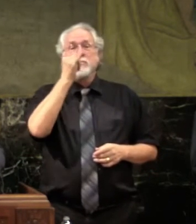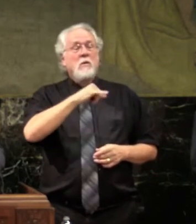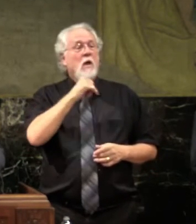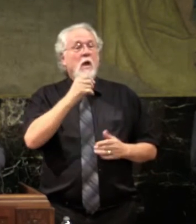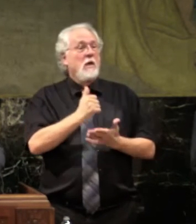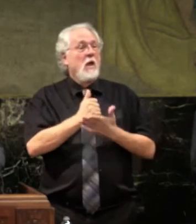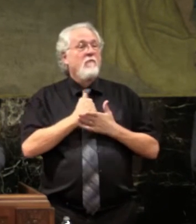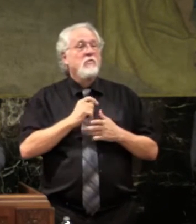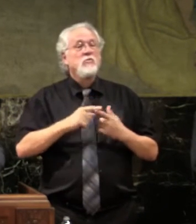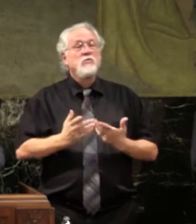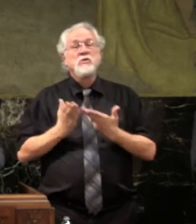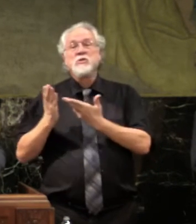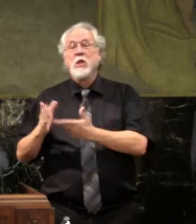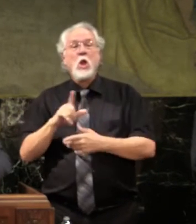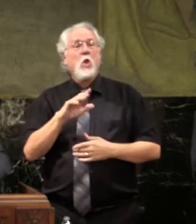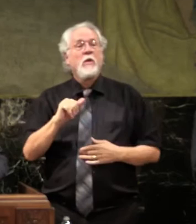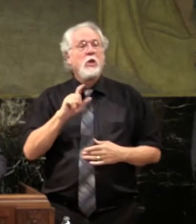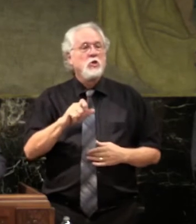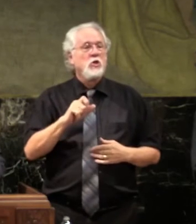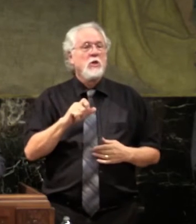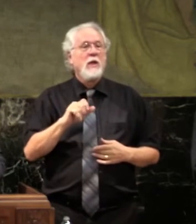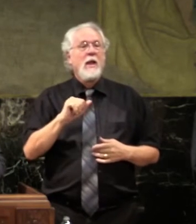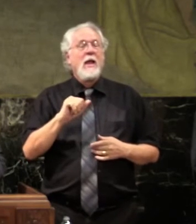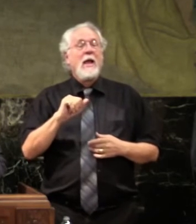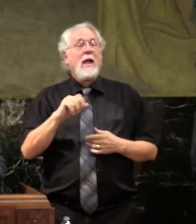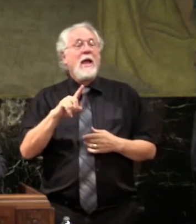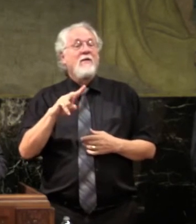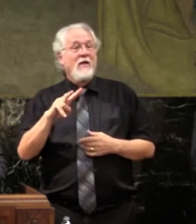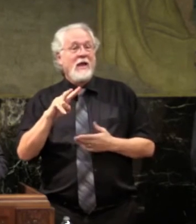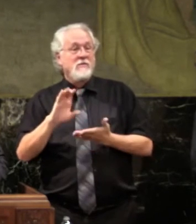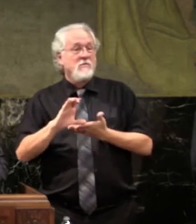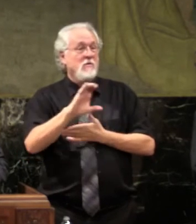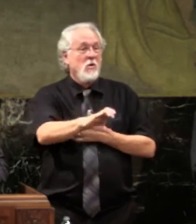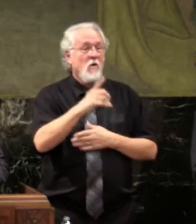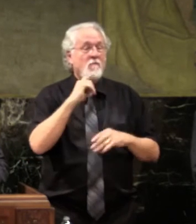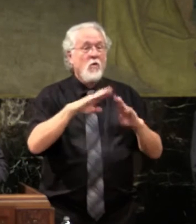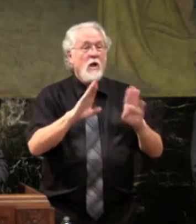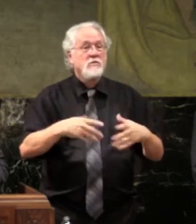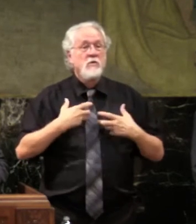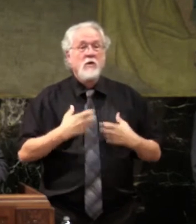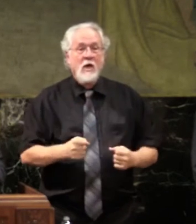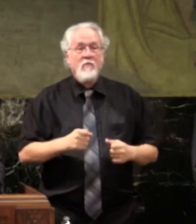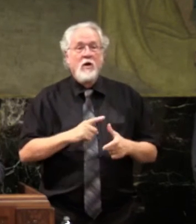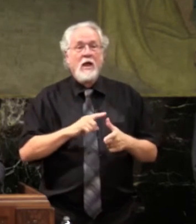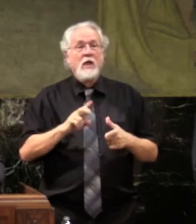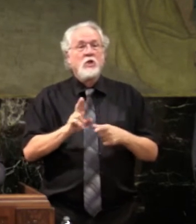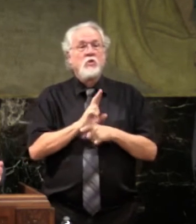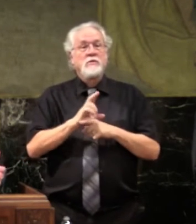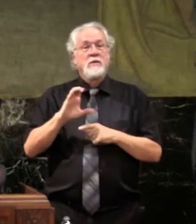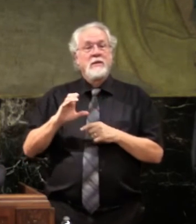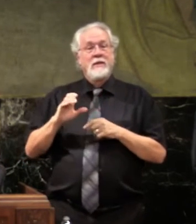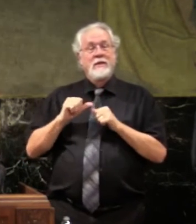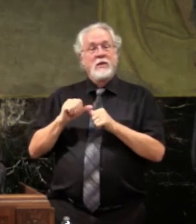suggest that Louisiana could have advanced the funding for housing recovery and use the continuing resolution appropriation from Congress